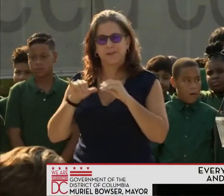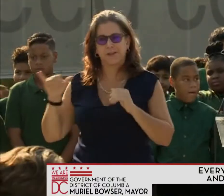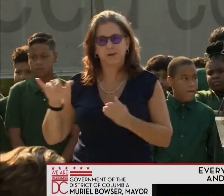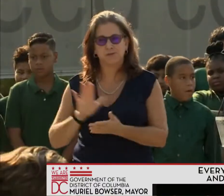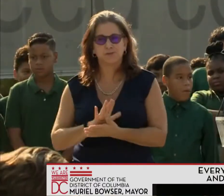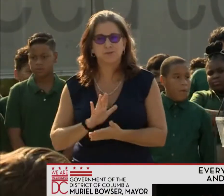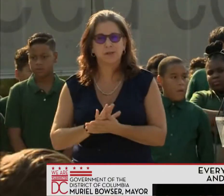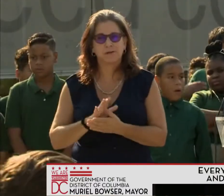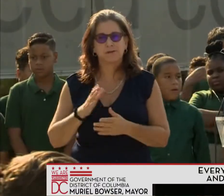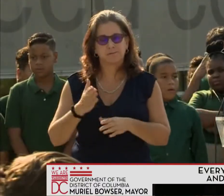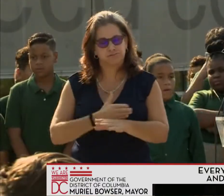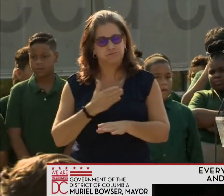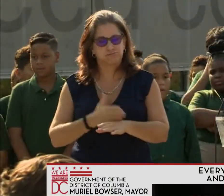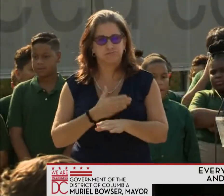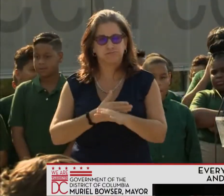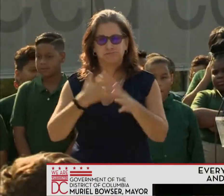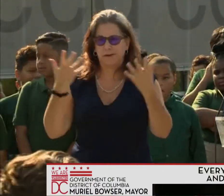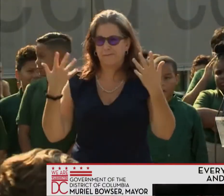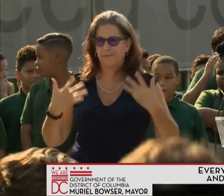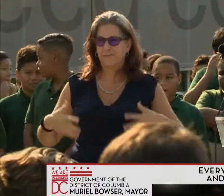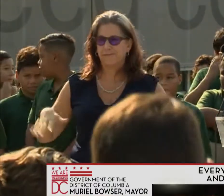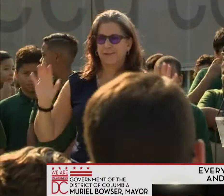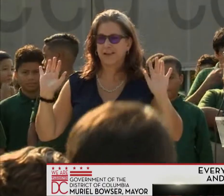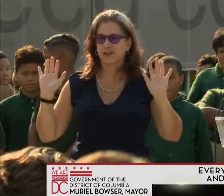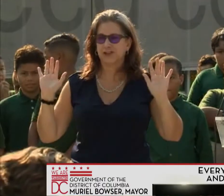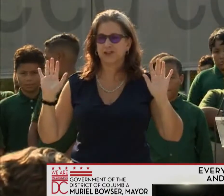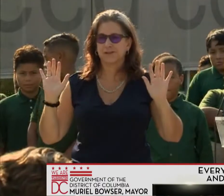wilson for being here today and supporting our dual language programming